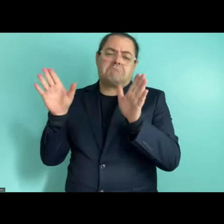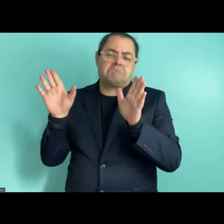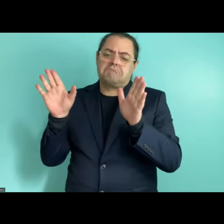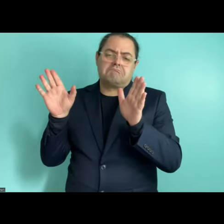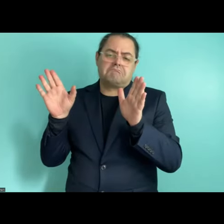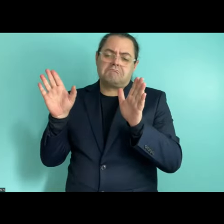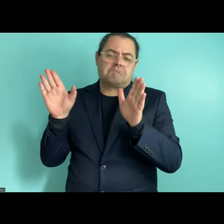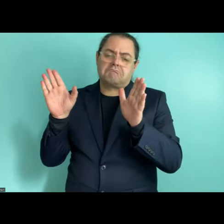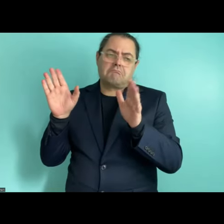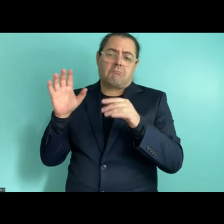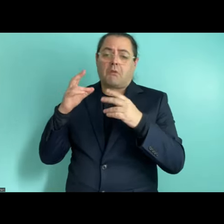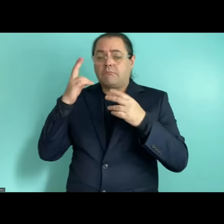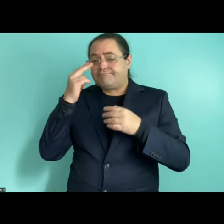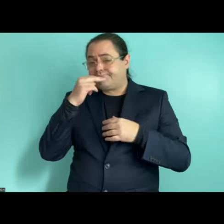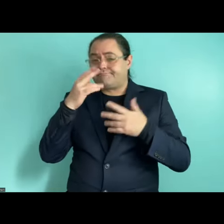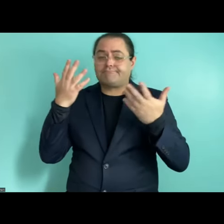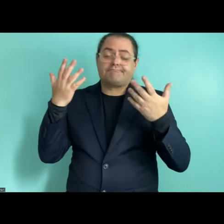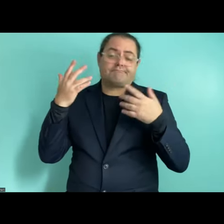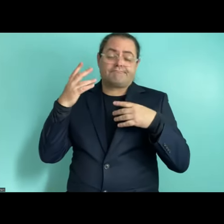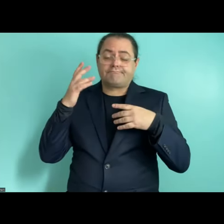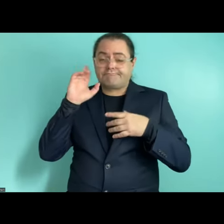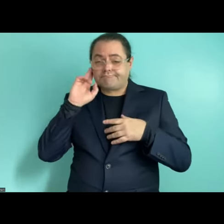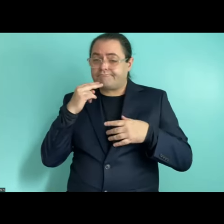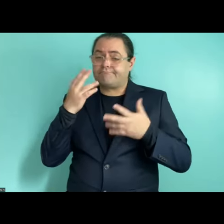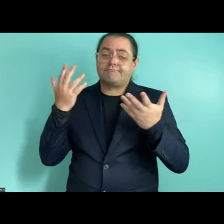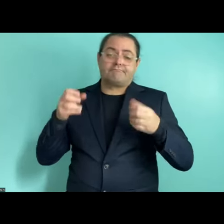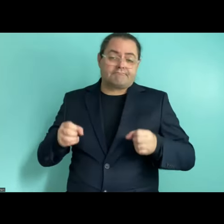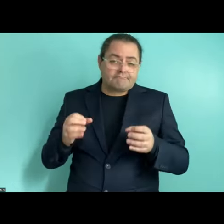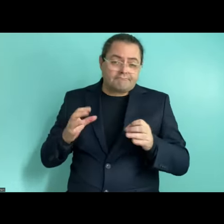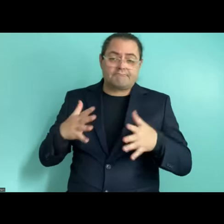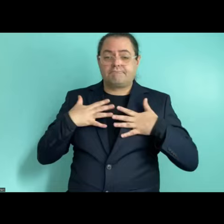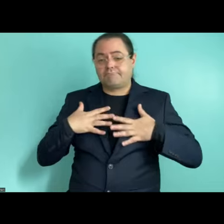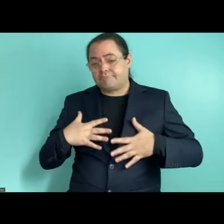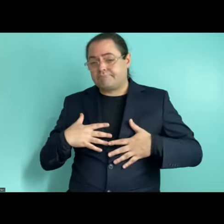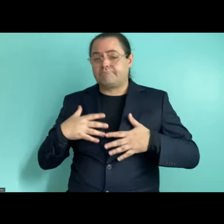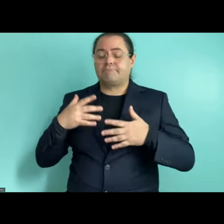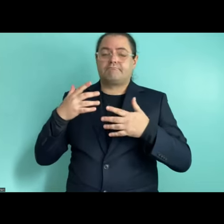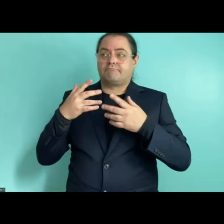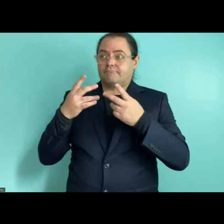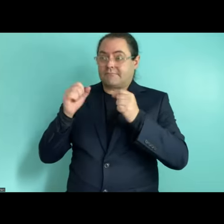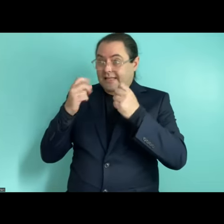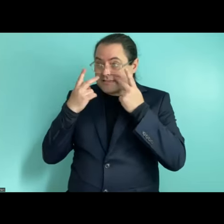of what type of disability. We open to both physical and non physical disability, and